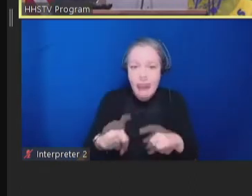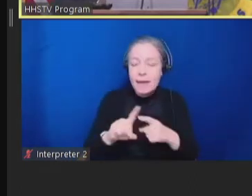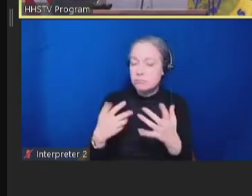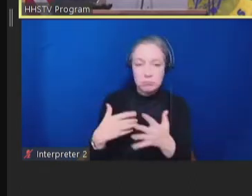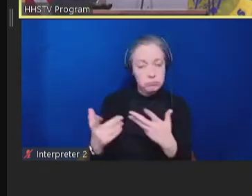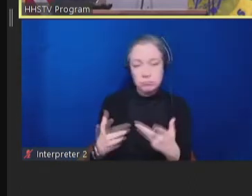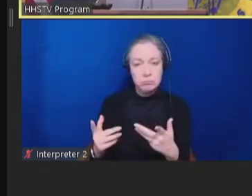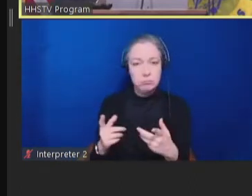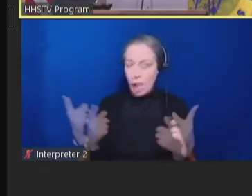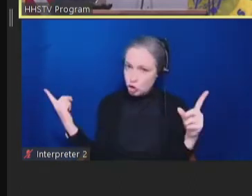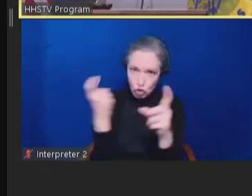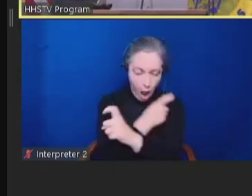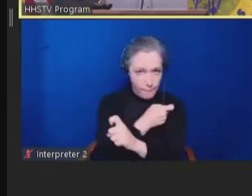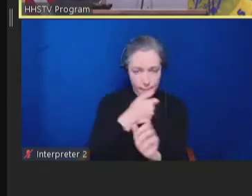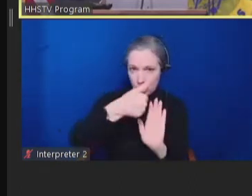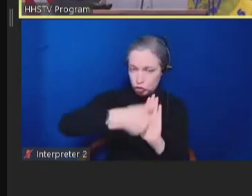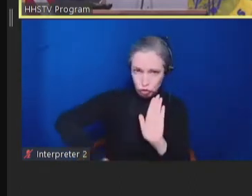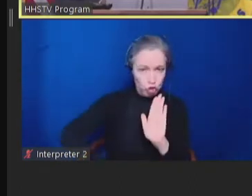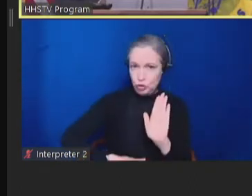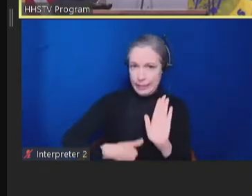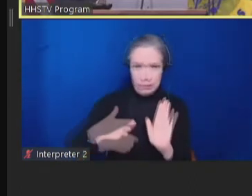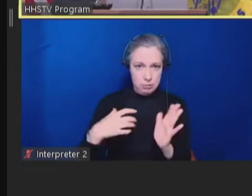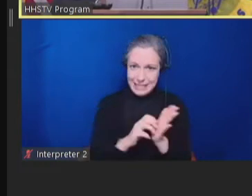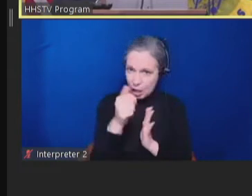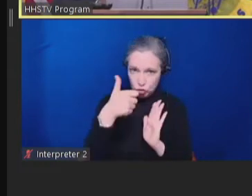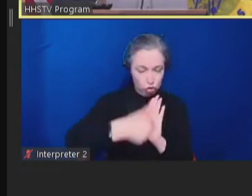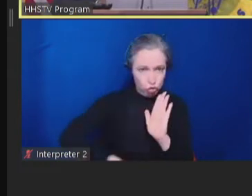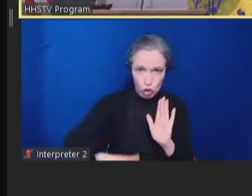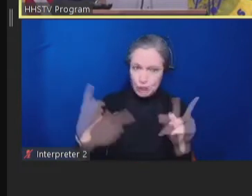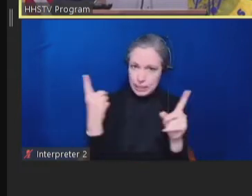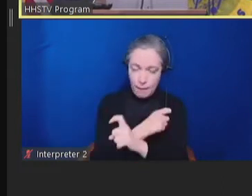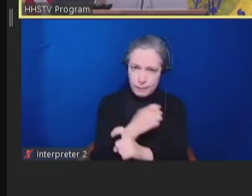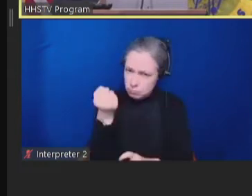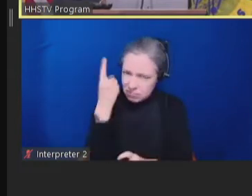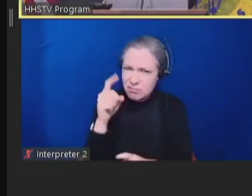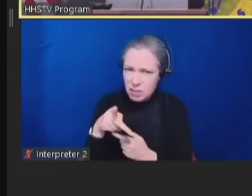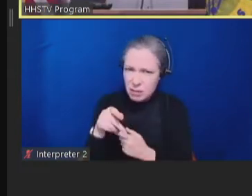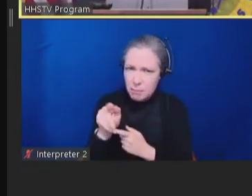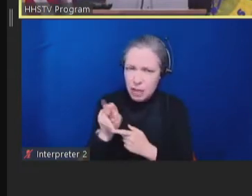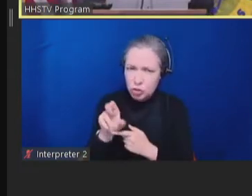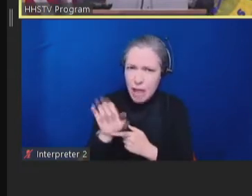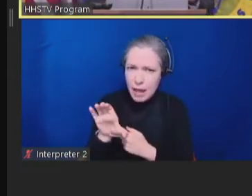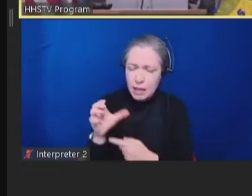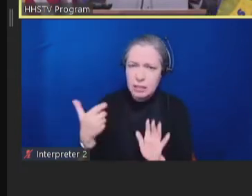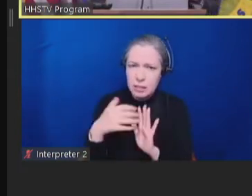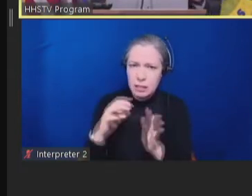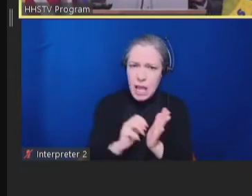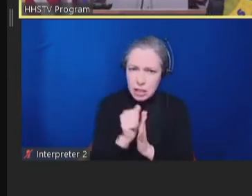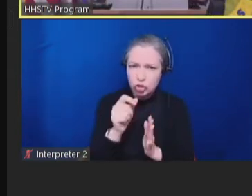oncologic surgery as is required for pancreatic cancer, and despite having to do this in the midst